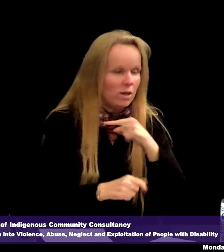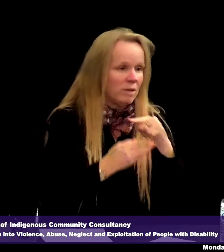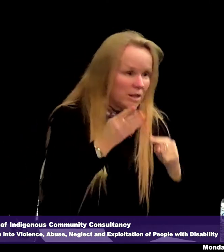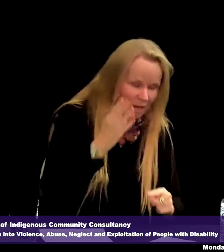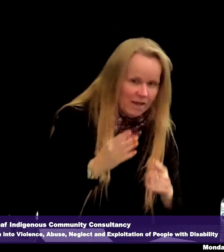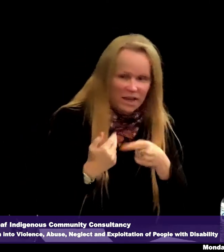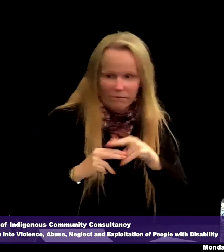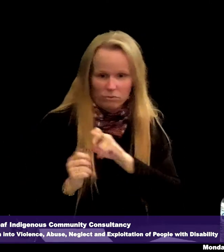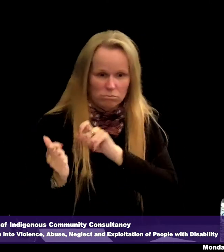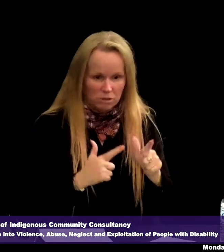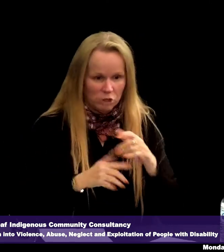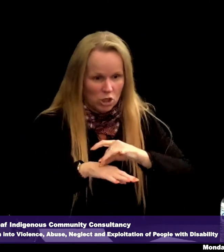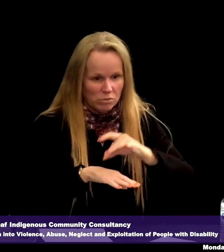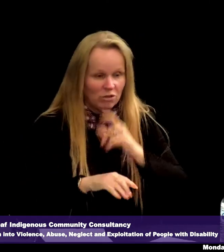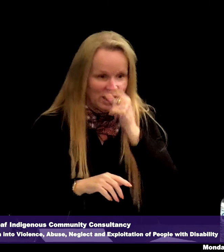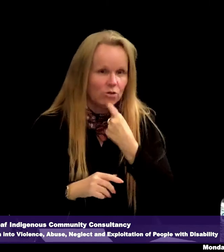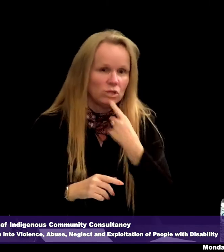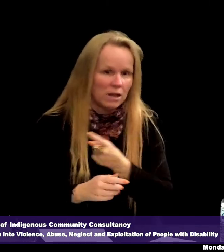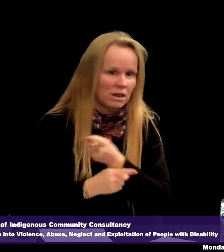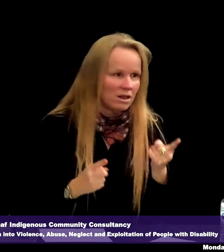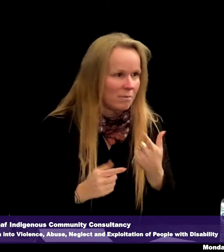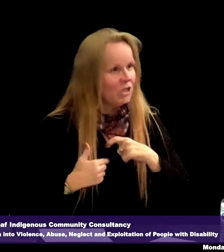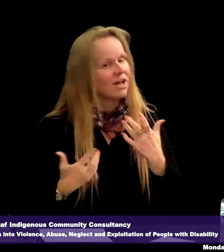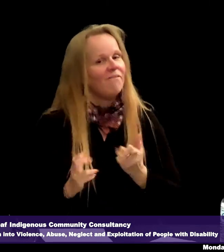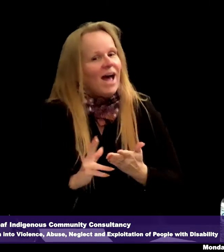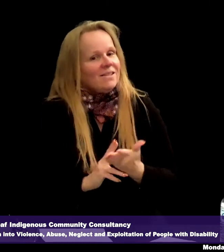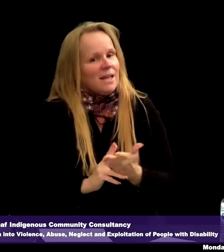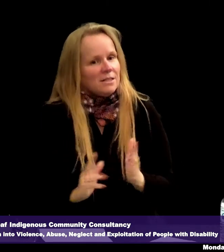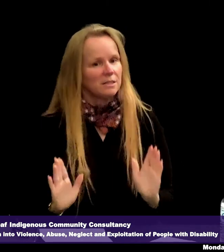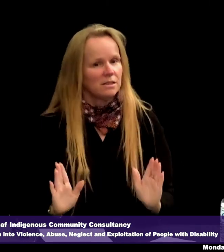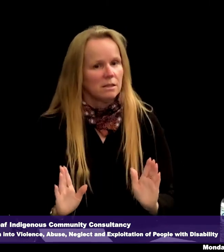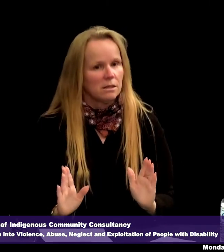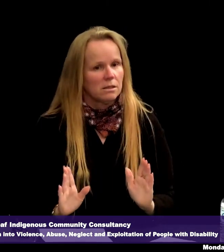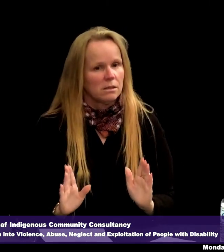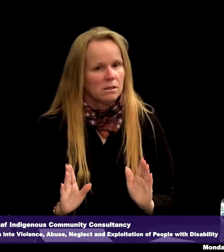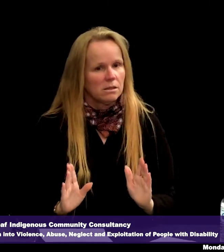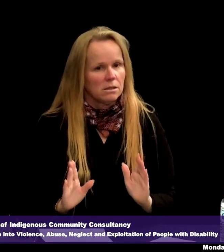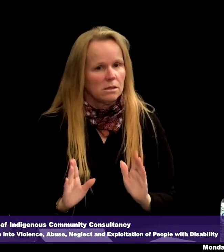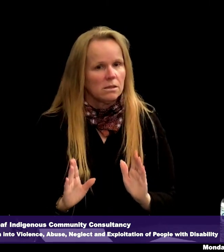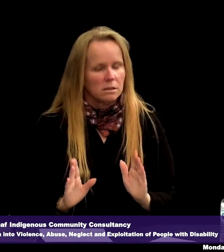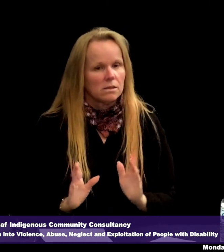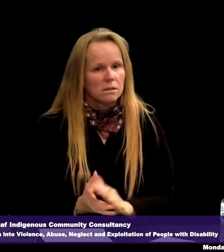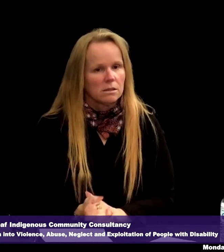they will say to me, "If you are going to the prison, please tell my boy this. If you are going to the hospital, please tell me family this." So that they have